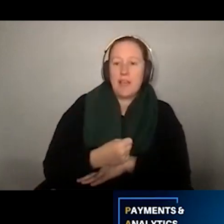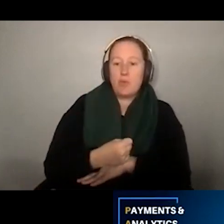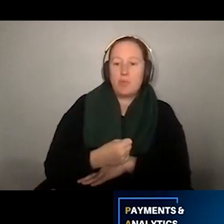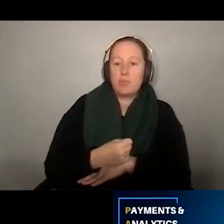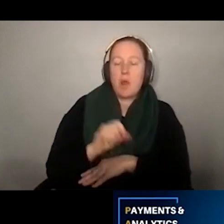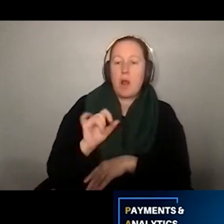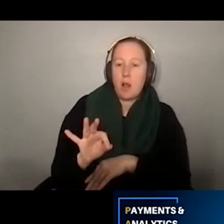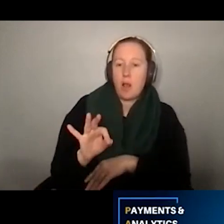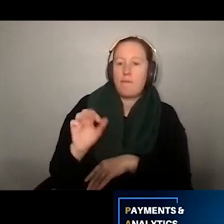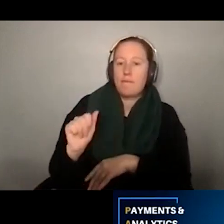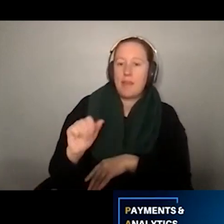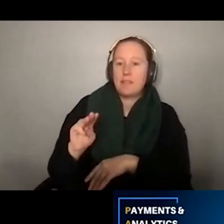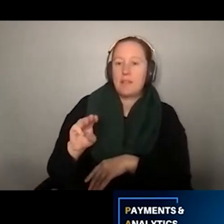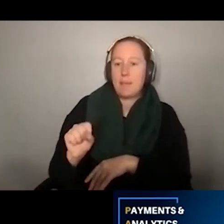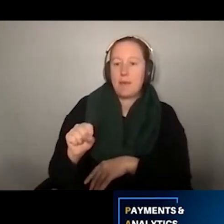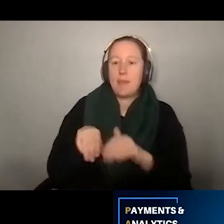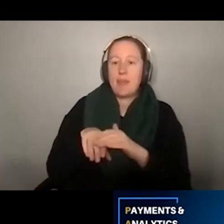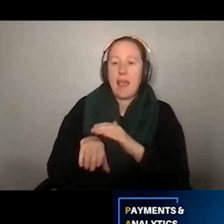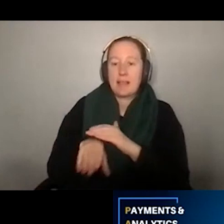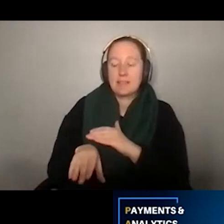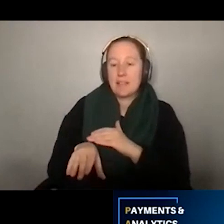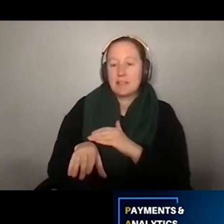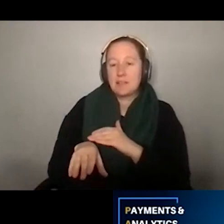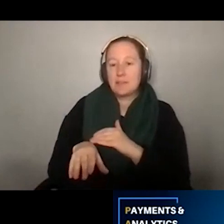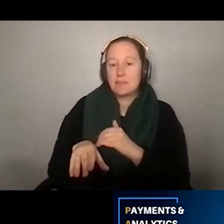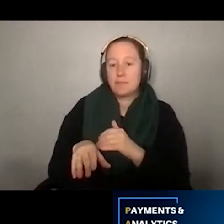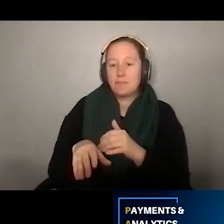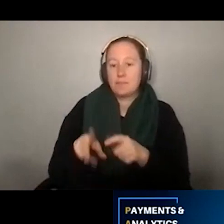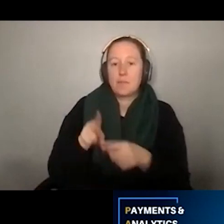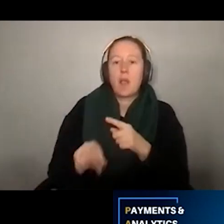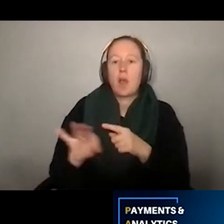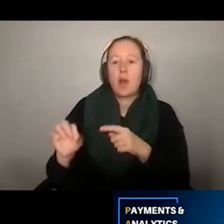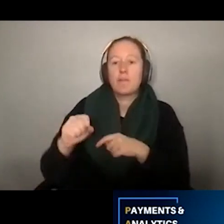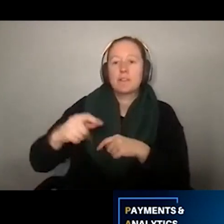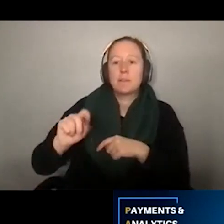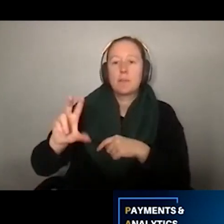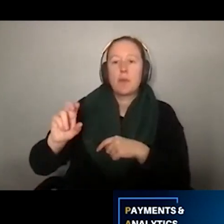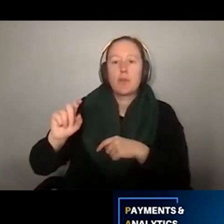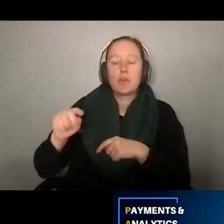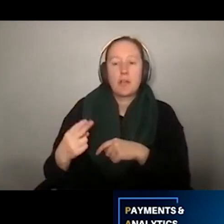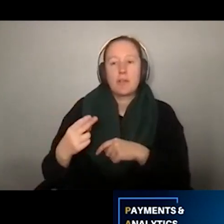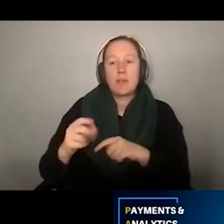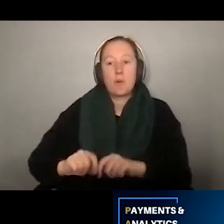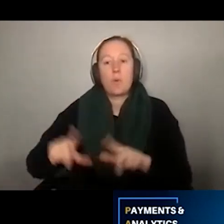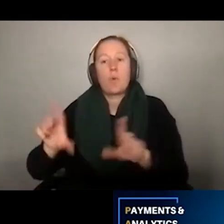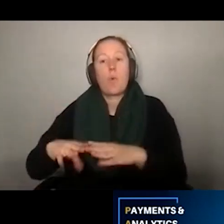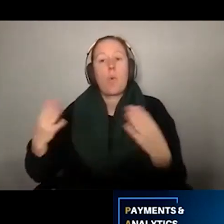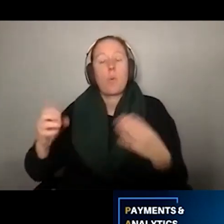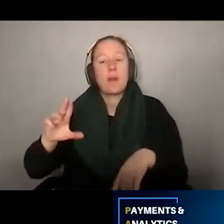access to those funds ends on September 30th. When the system comes back up October 1st or October 2nd,